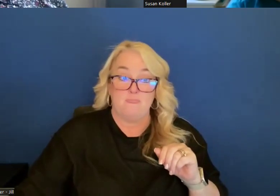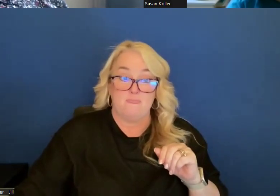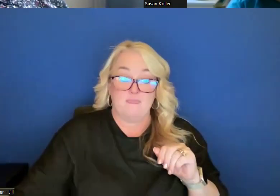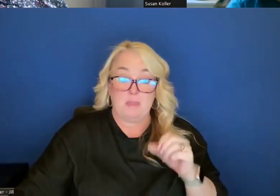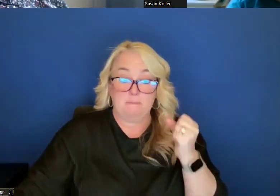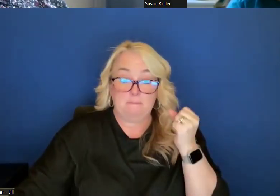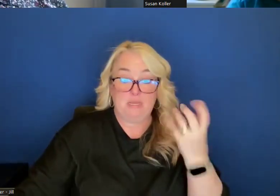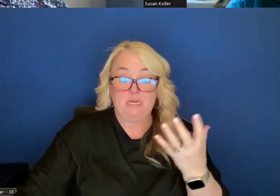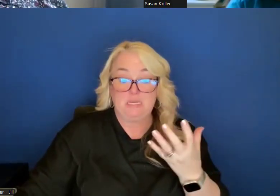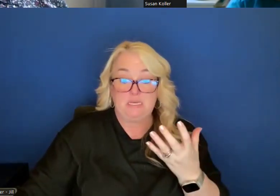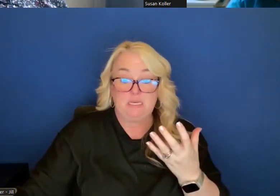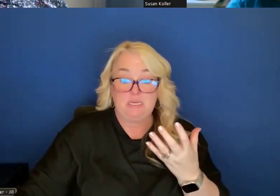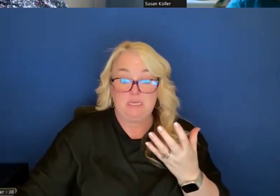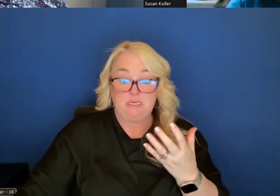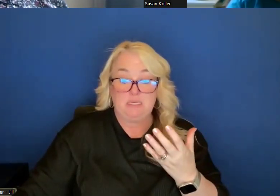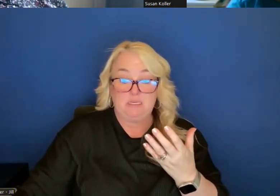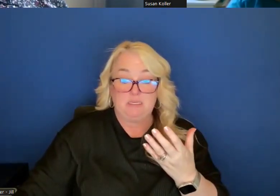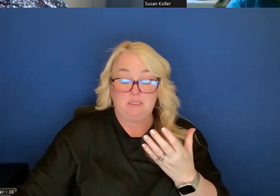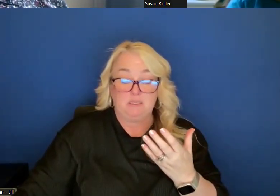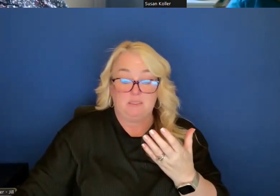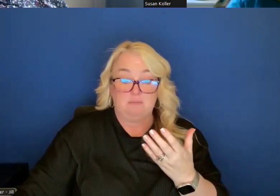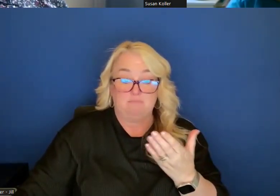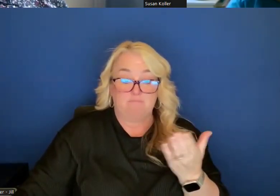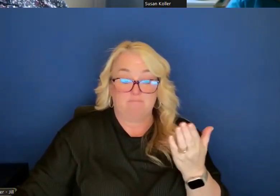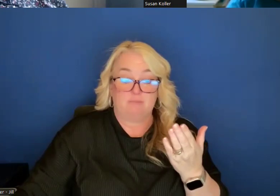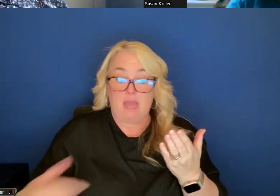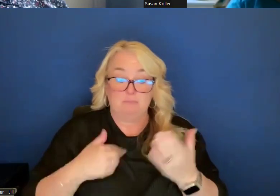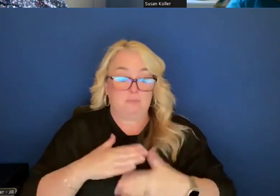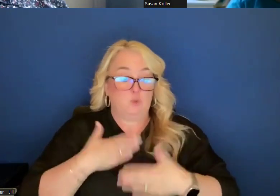waivers. I'm so glad that you're situated now, with a waiver that